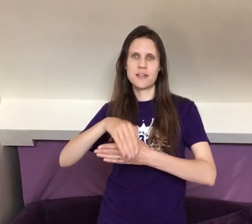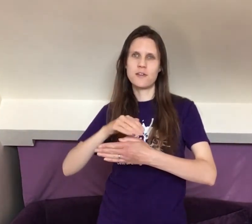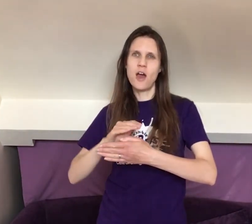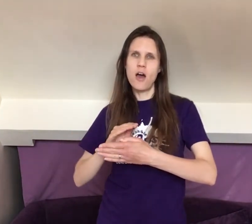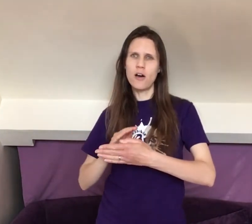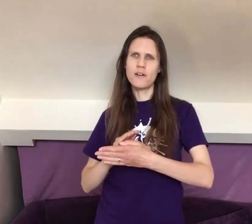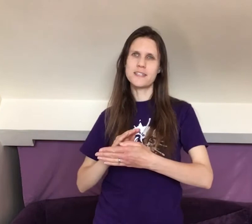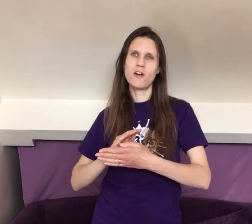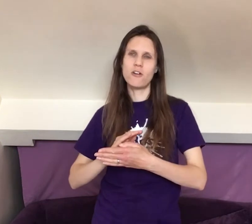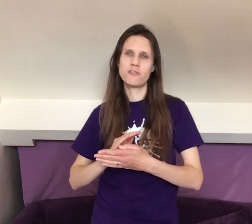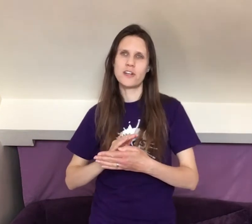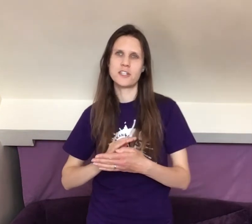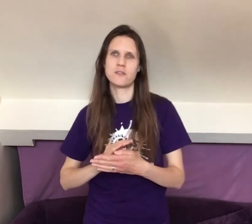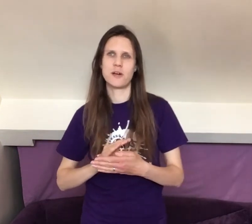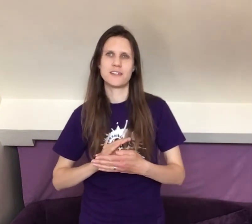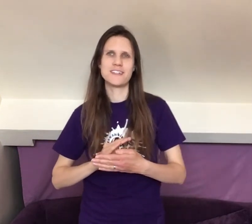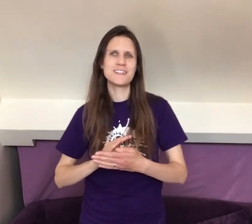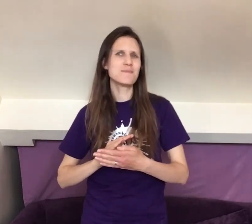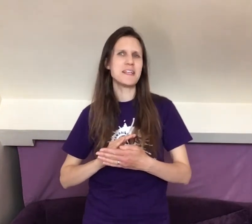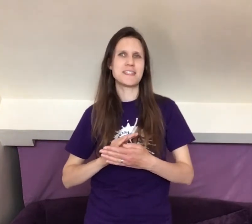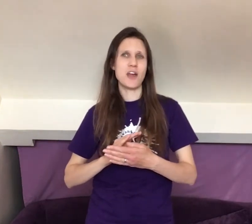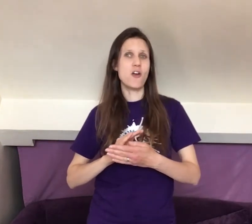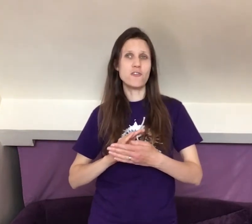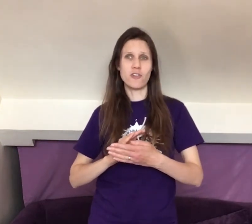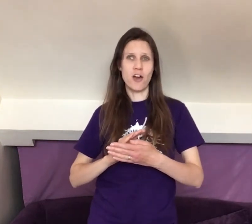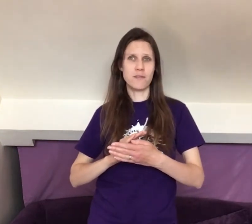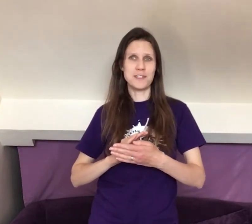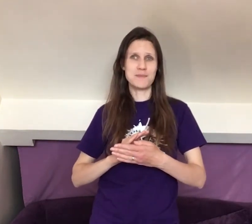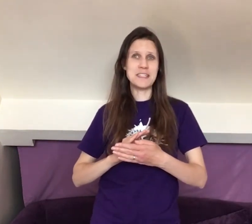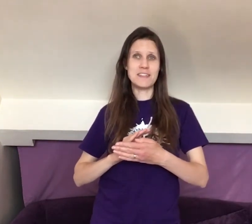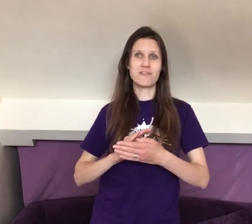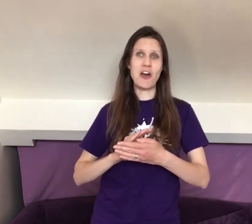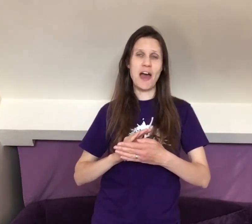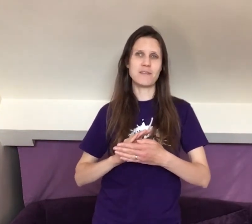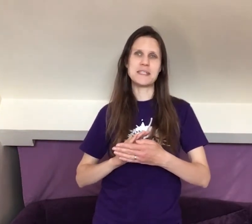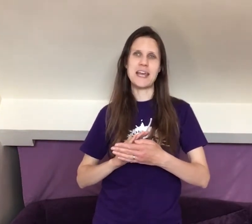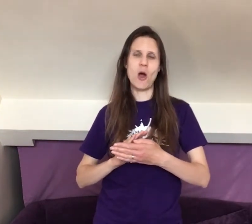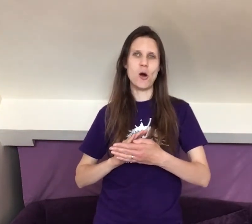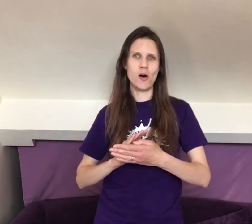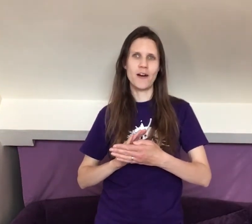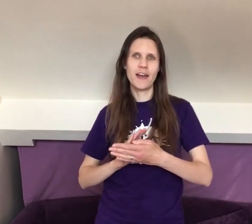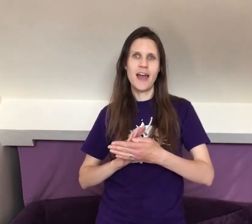so o’er is an old fashioned word. It just means over, we just miss the v out, we say o’er.